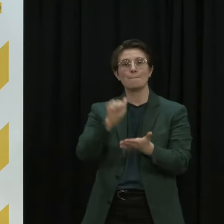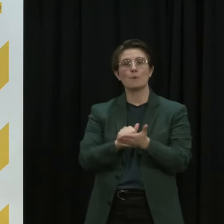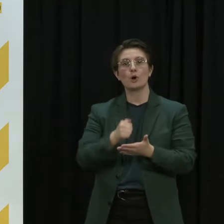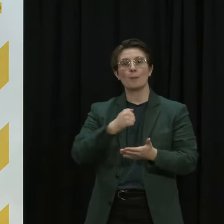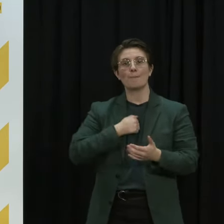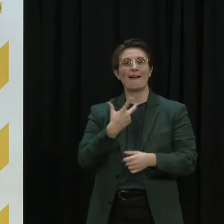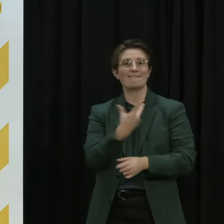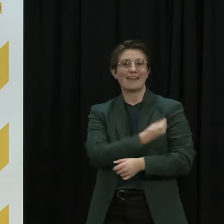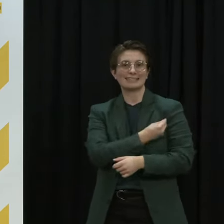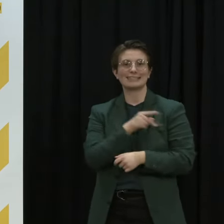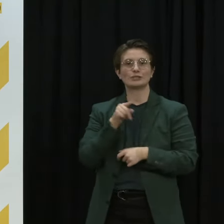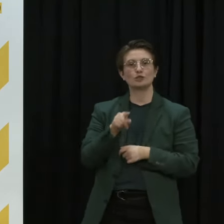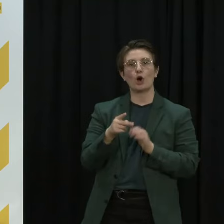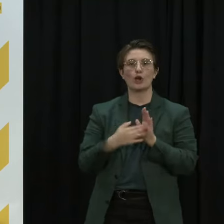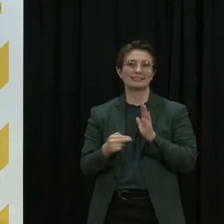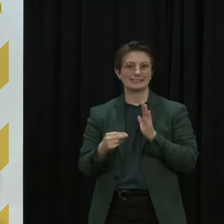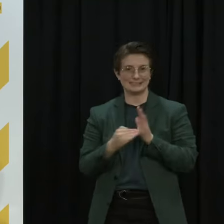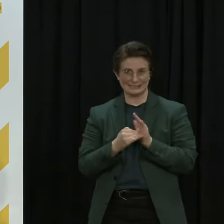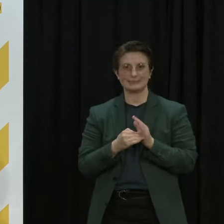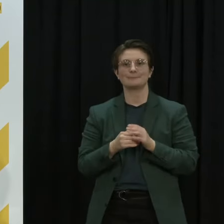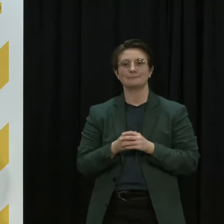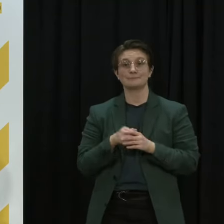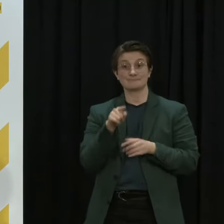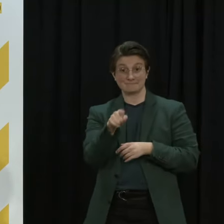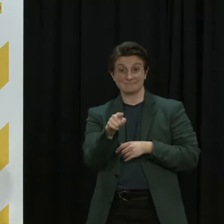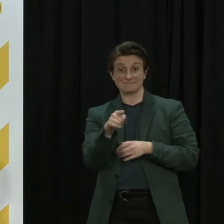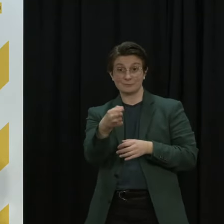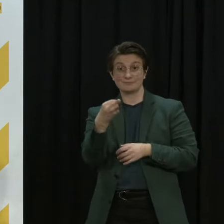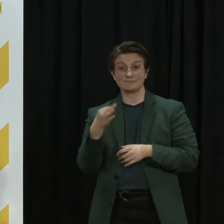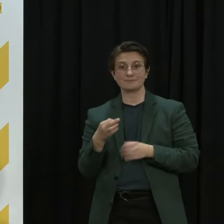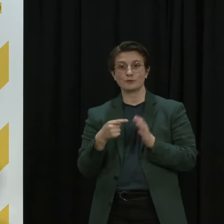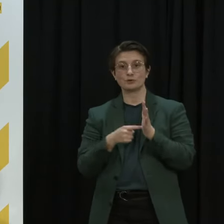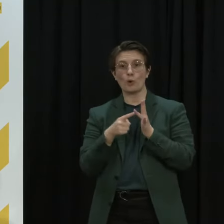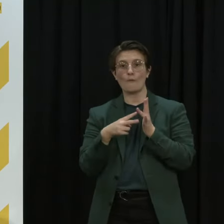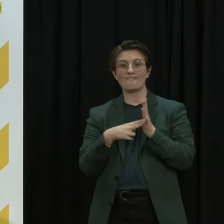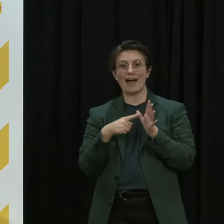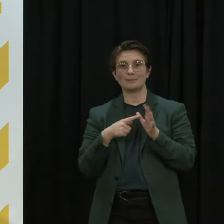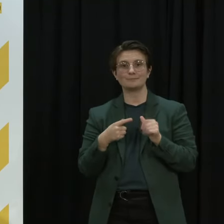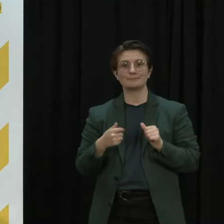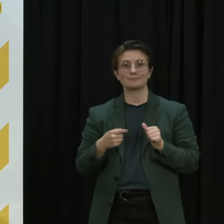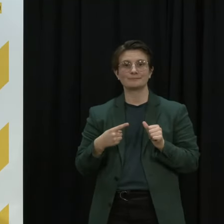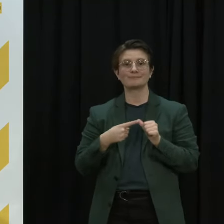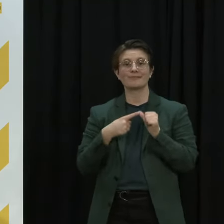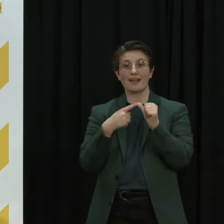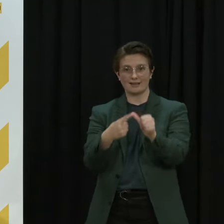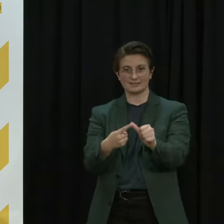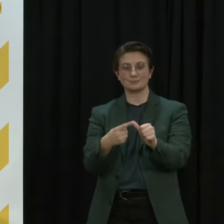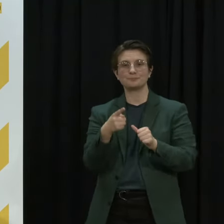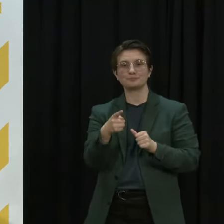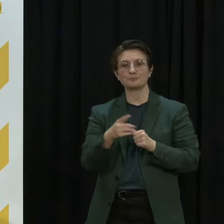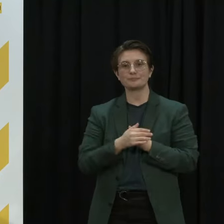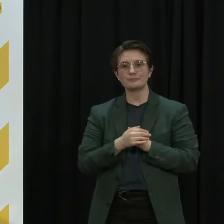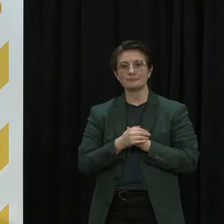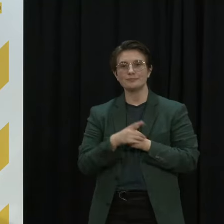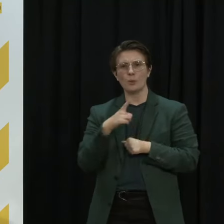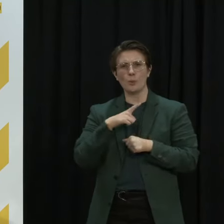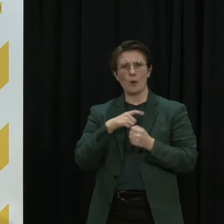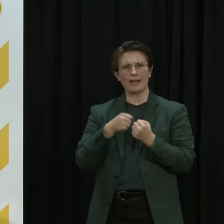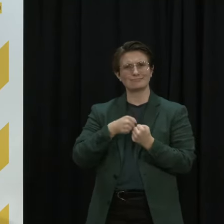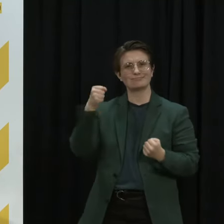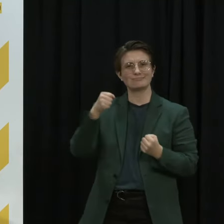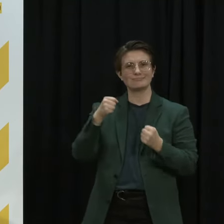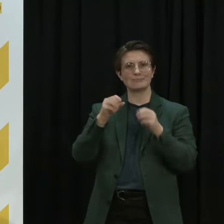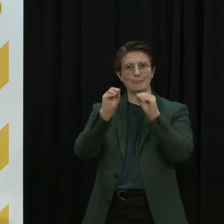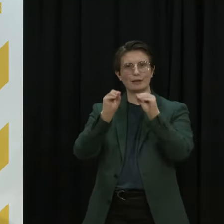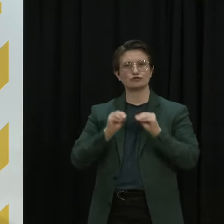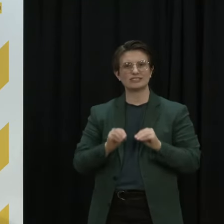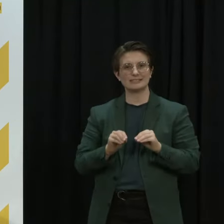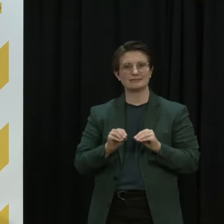thousands of bookings available